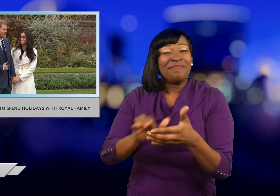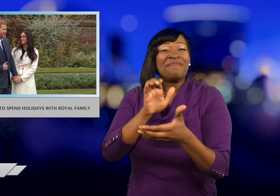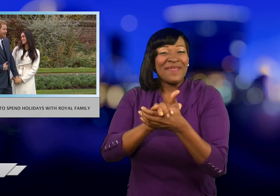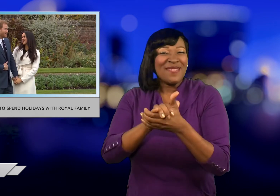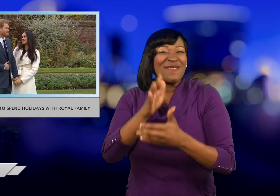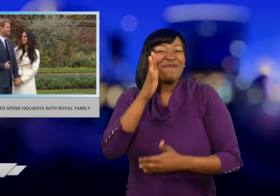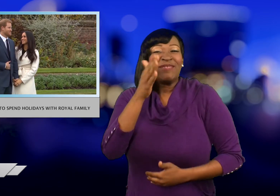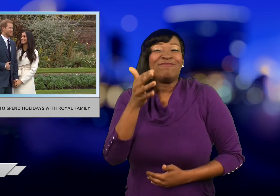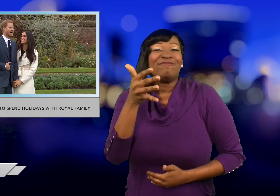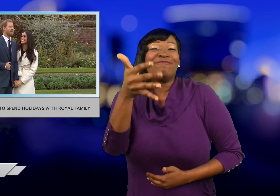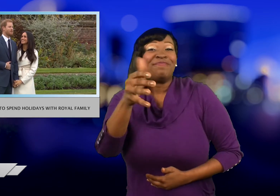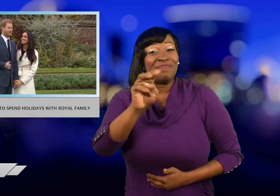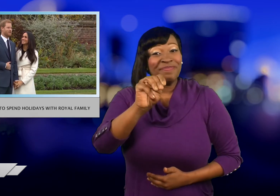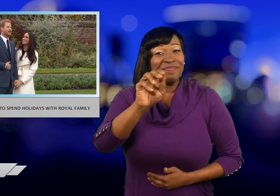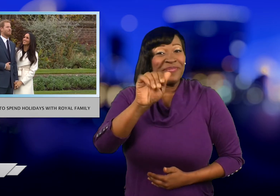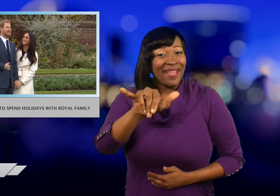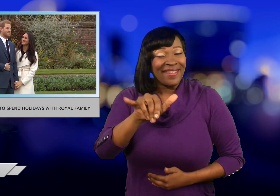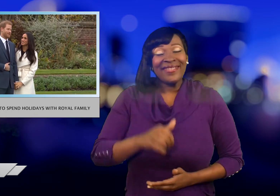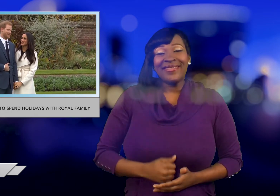The two are expected to get married next May.